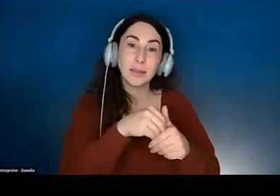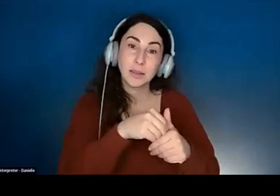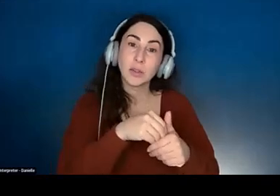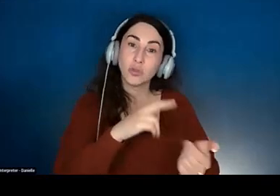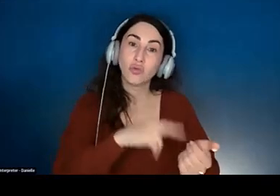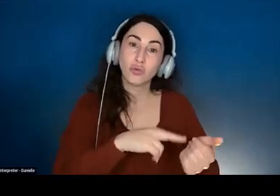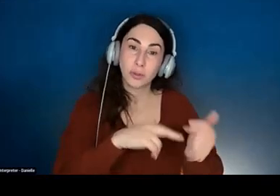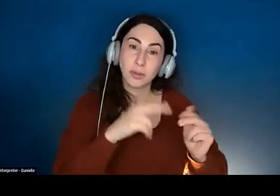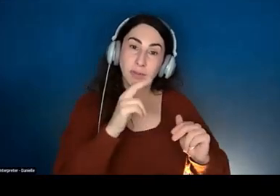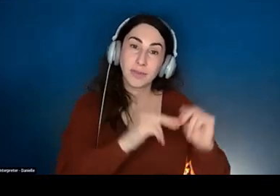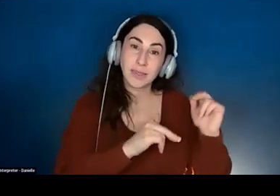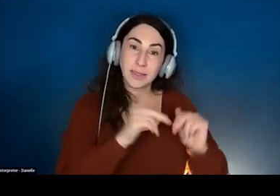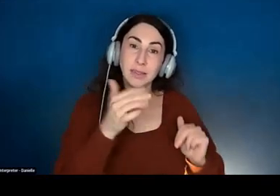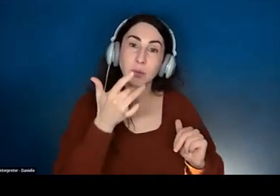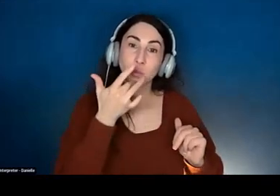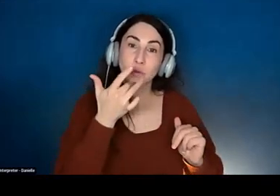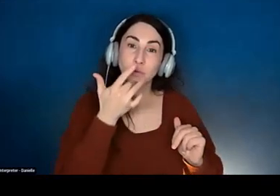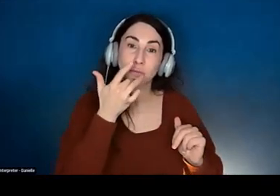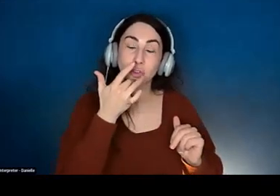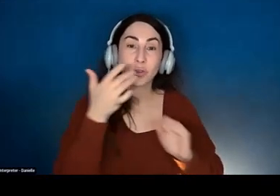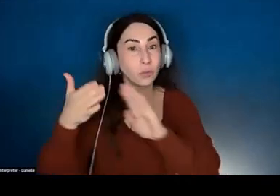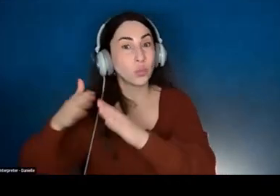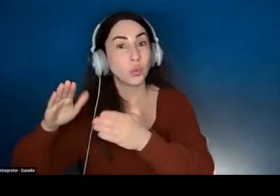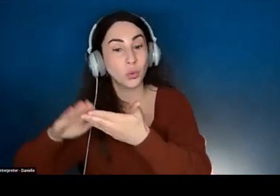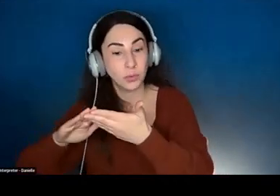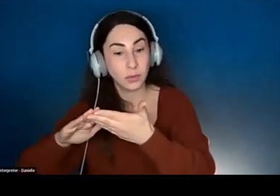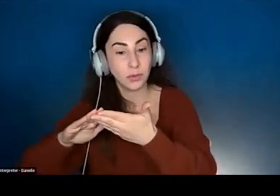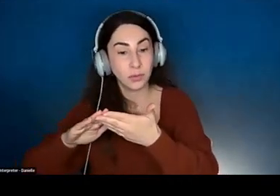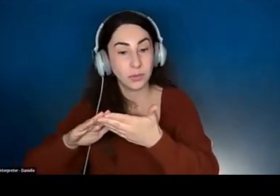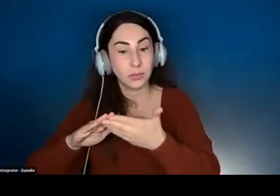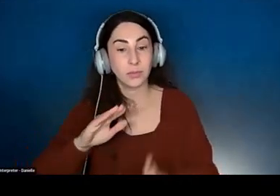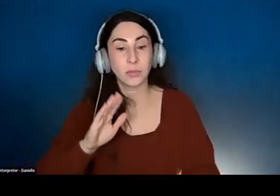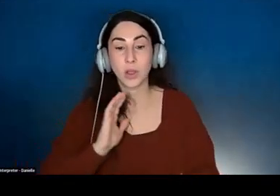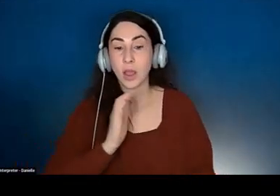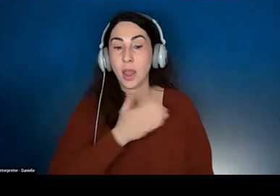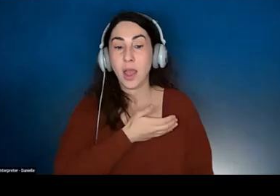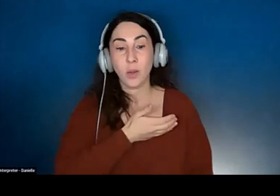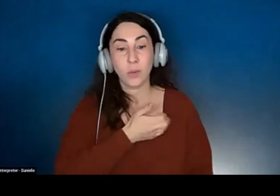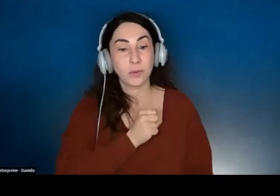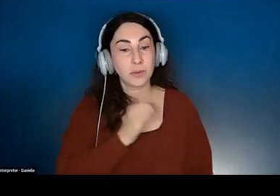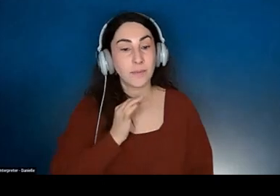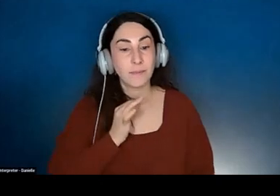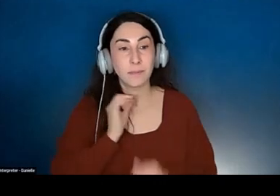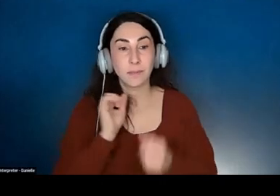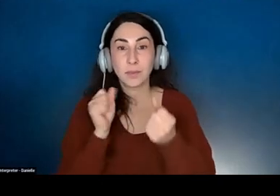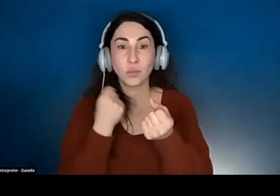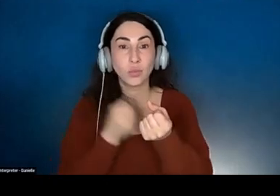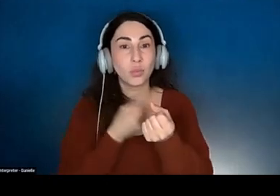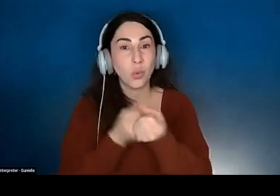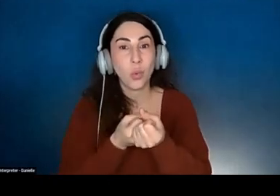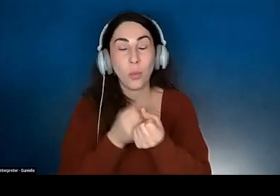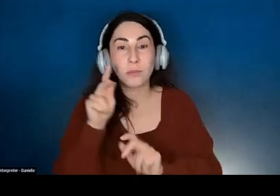And so our staff are supporting folks on their journey home, wherever that is.